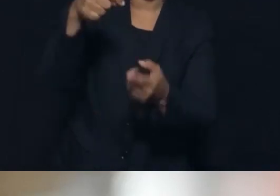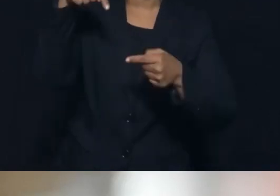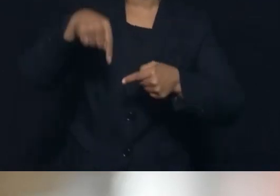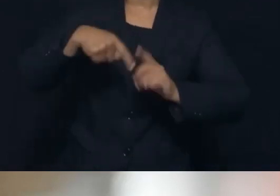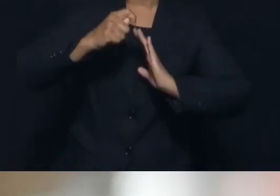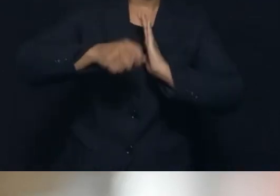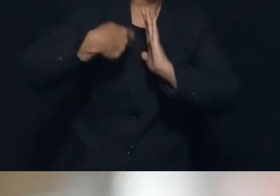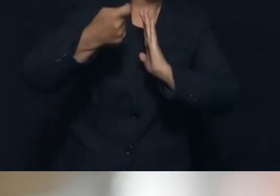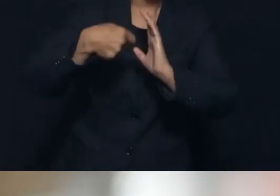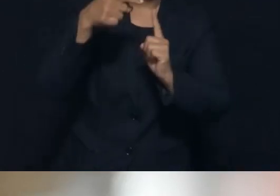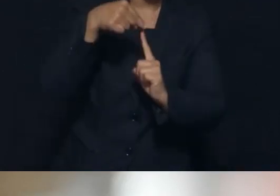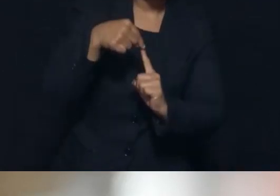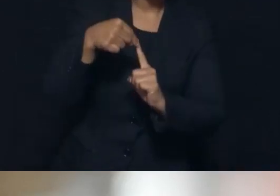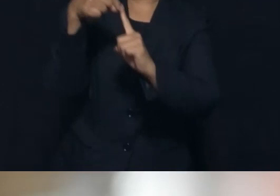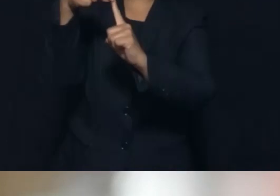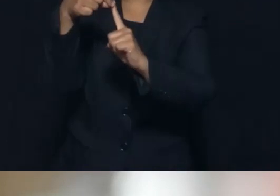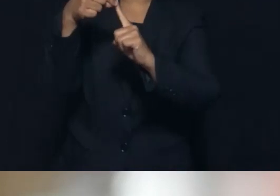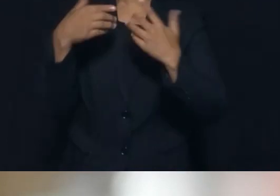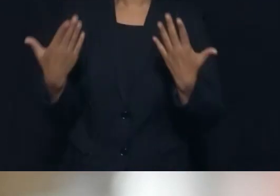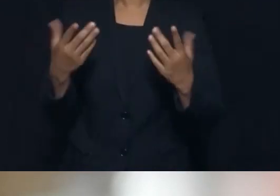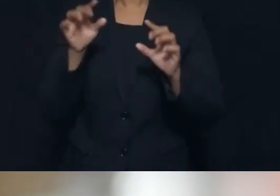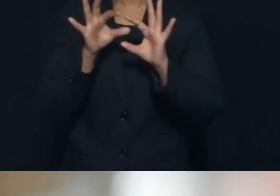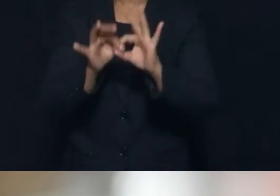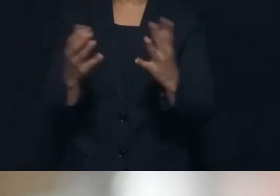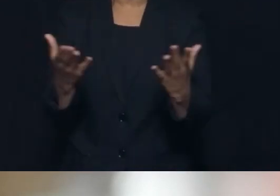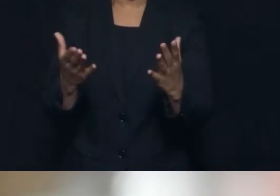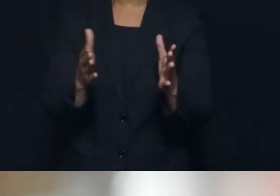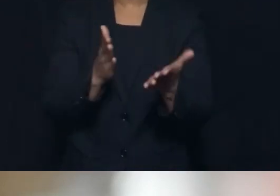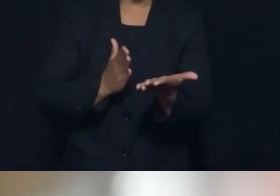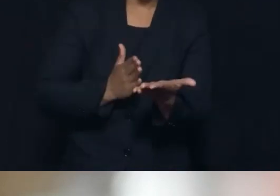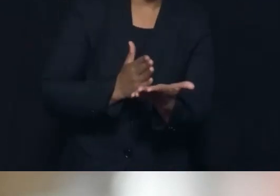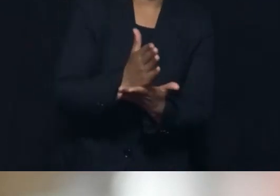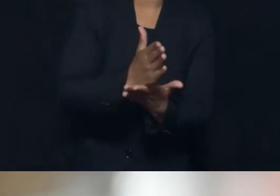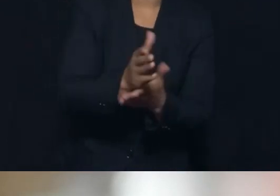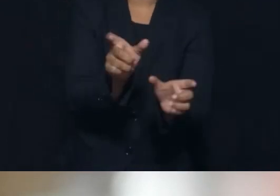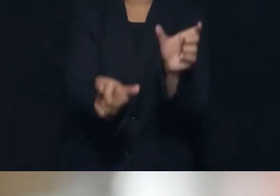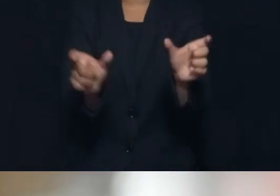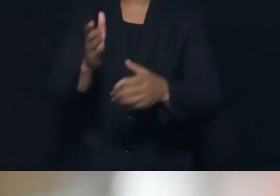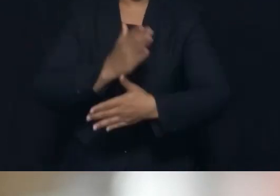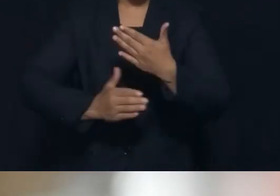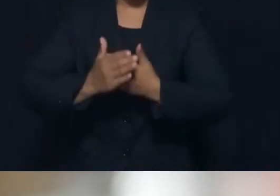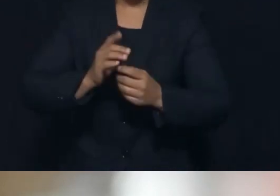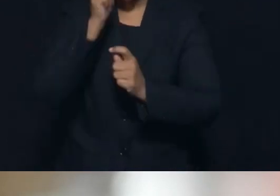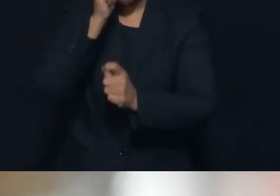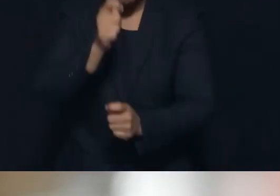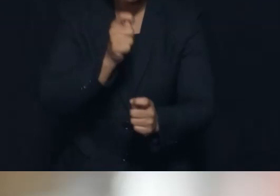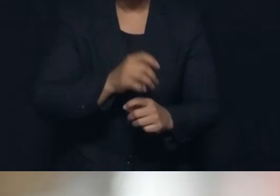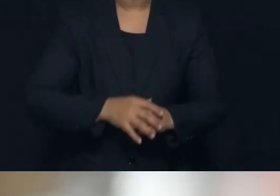all the information and resources. The most important resources on accessibility and to disseminate the knowledge in order